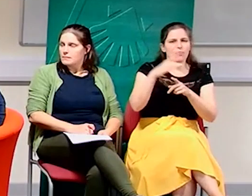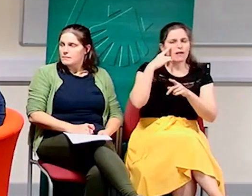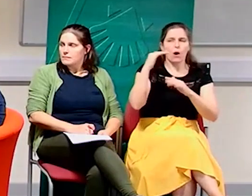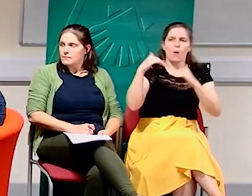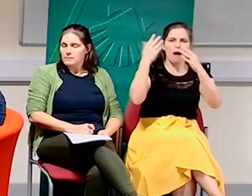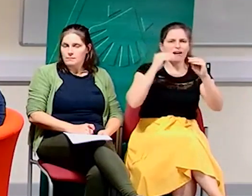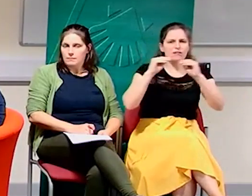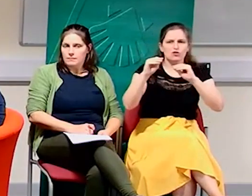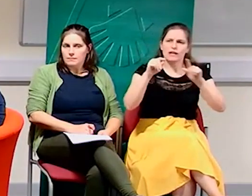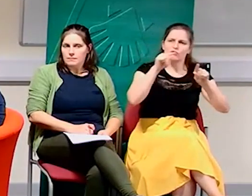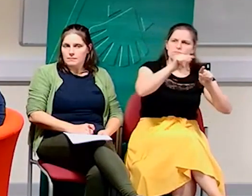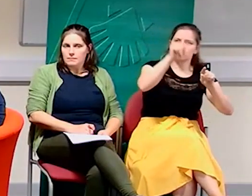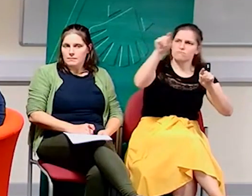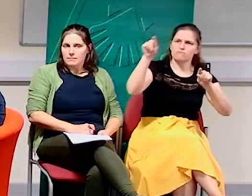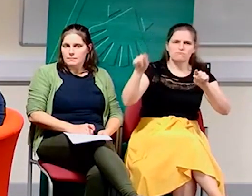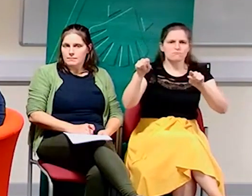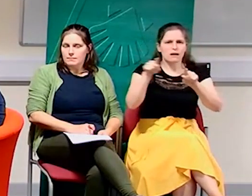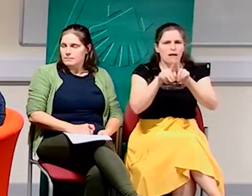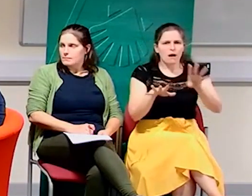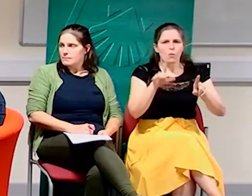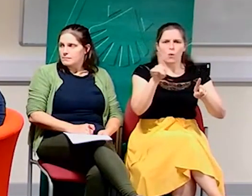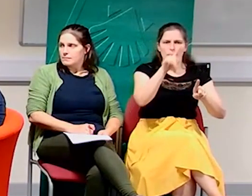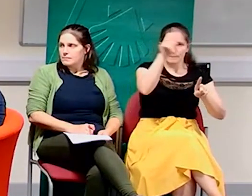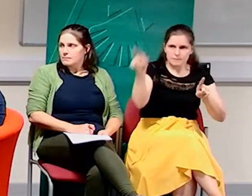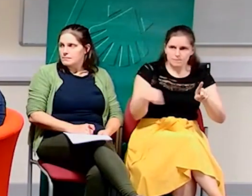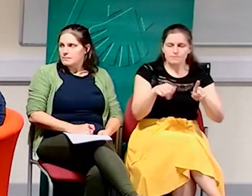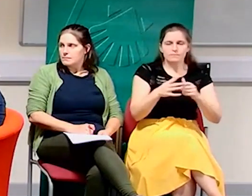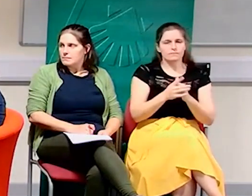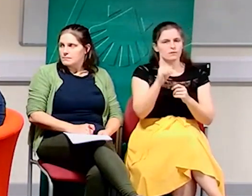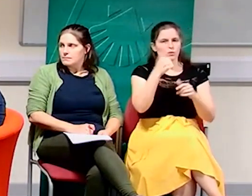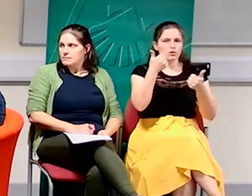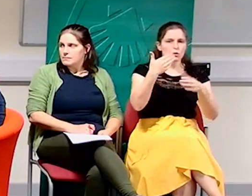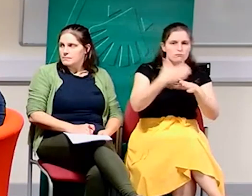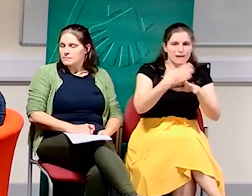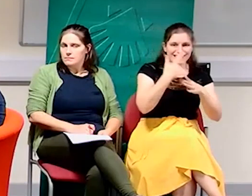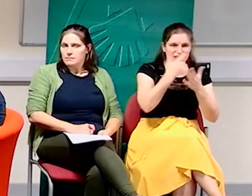experiences that that were happening across the sector a good practice it was very much research